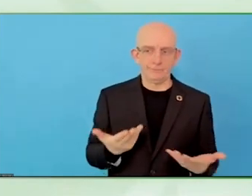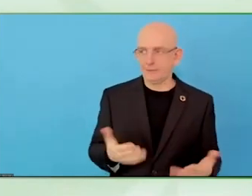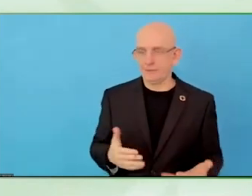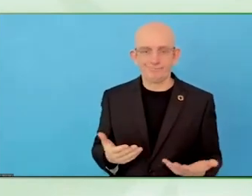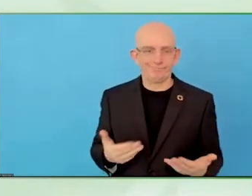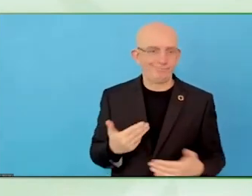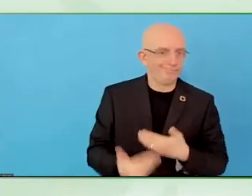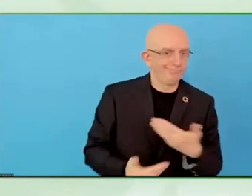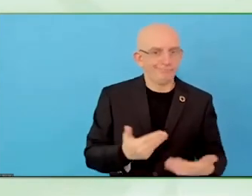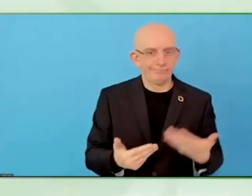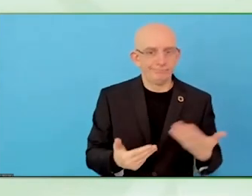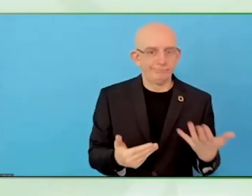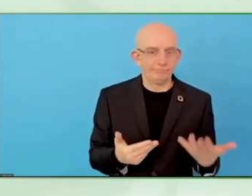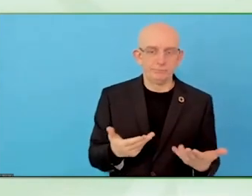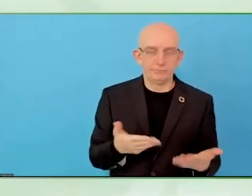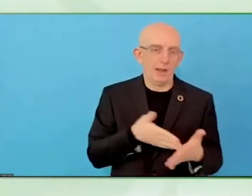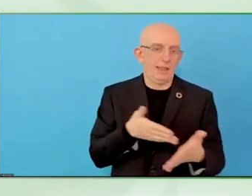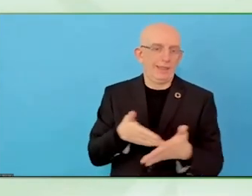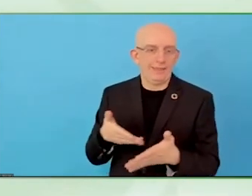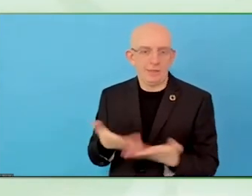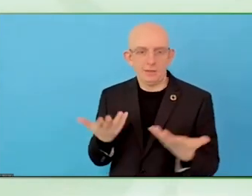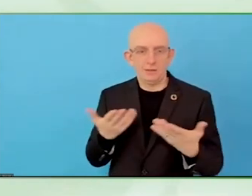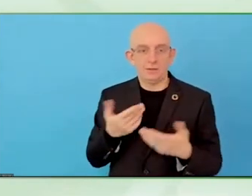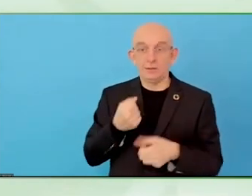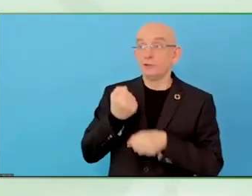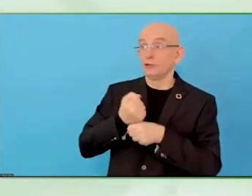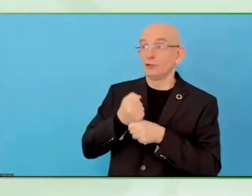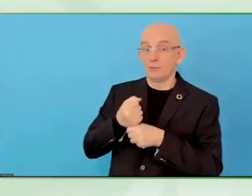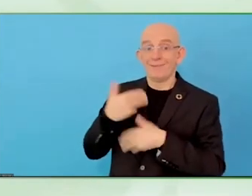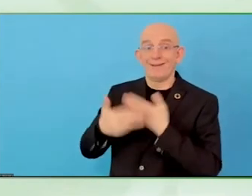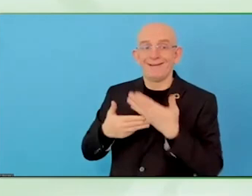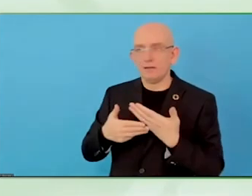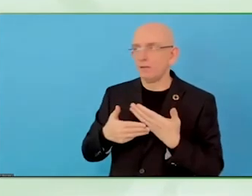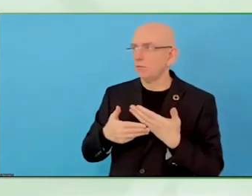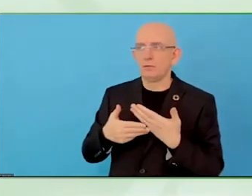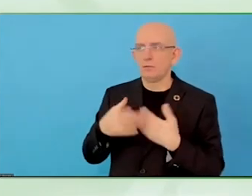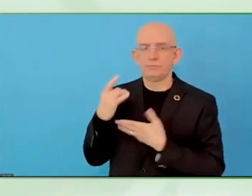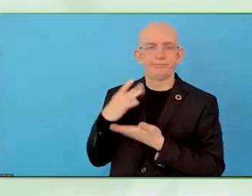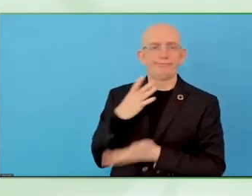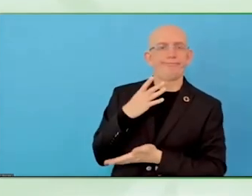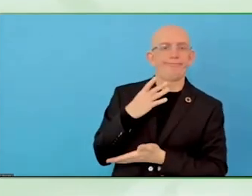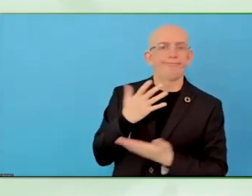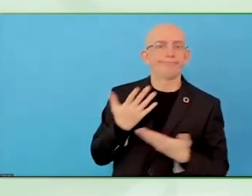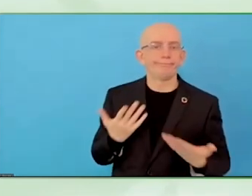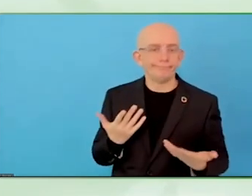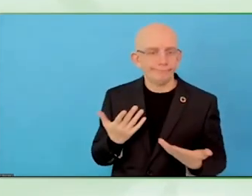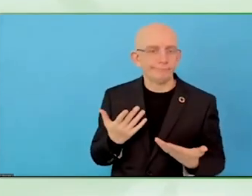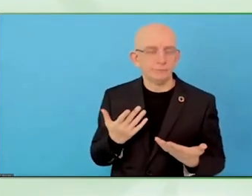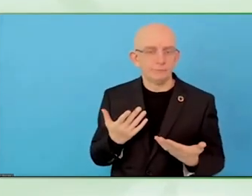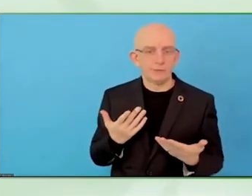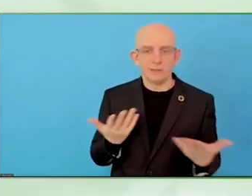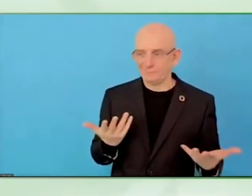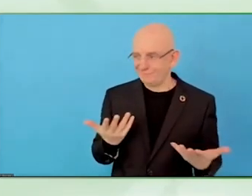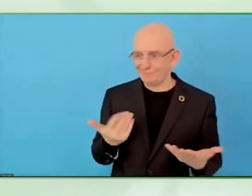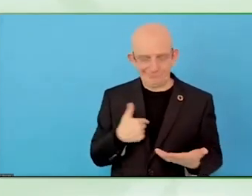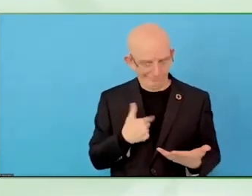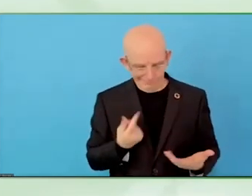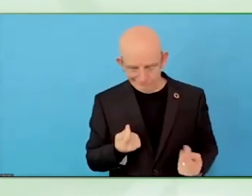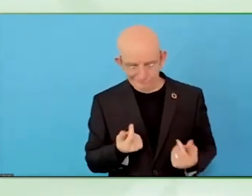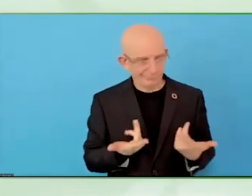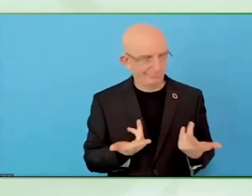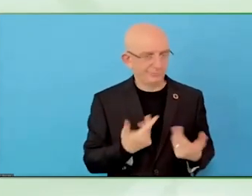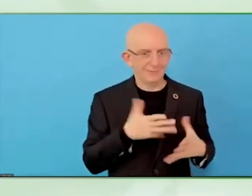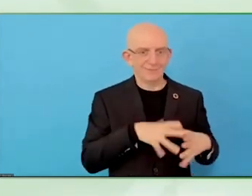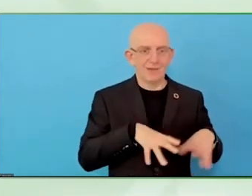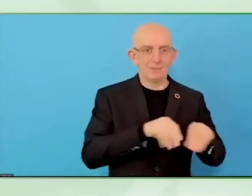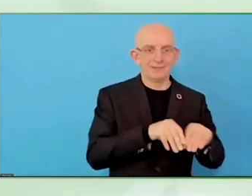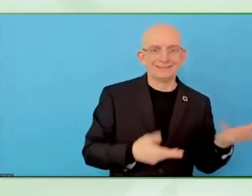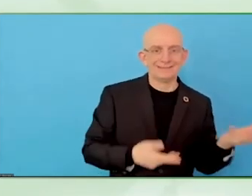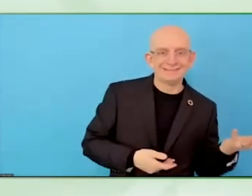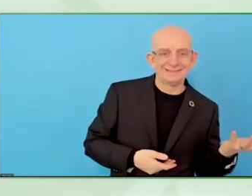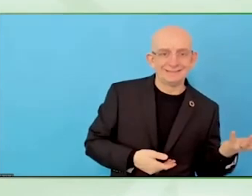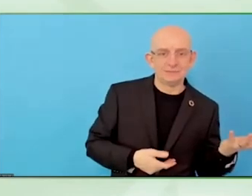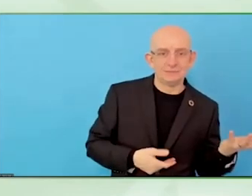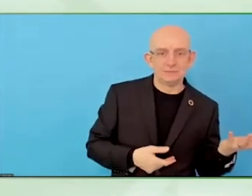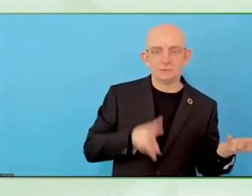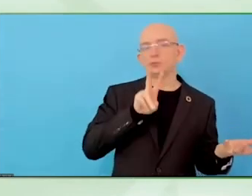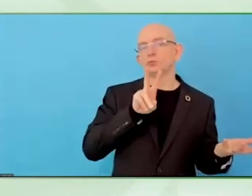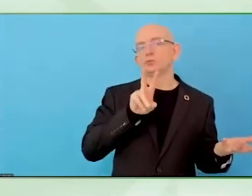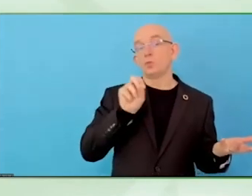In 2013, this year, we start thinking about those problems.